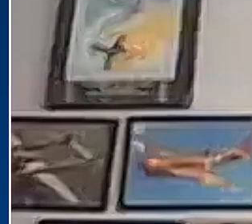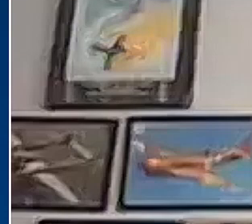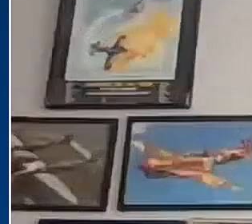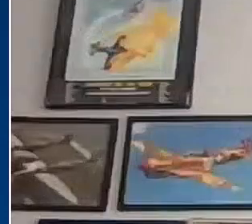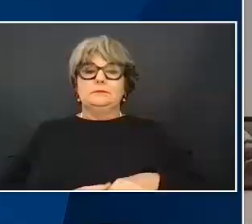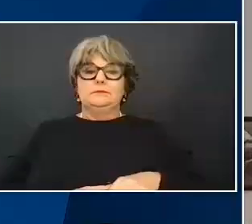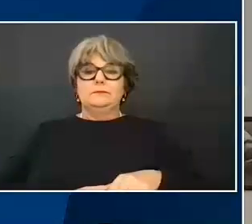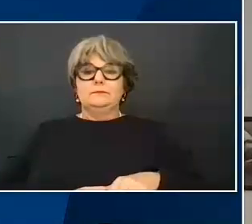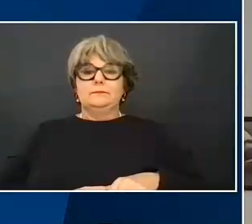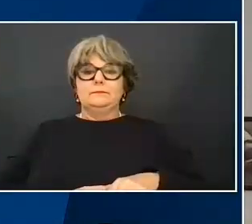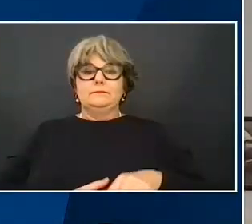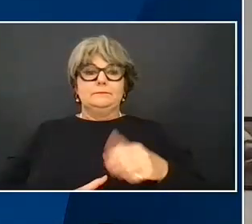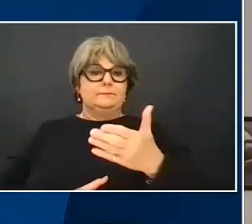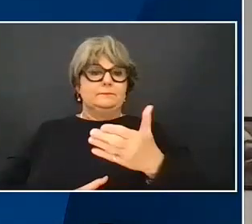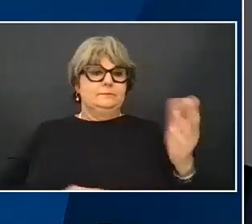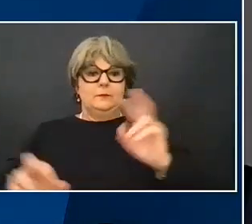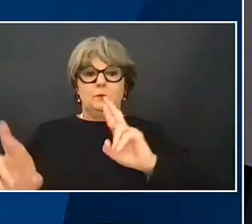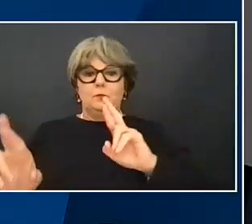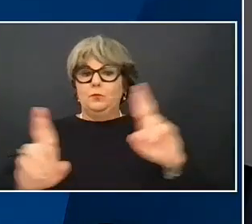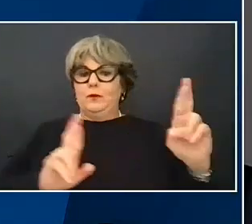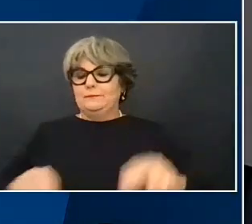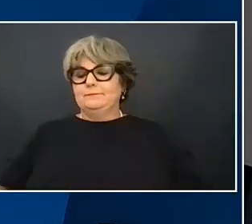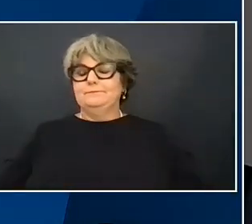Okay, let's see your thumbs, please.